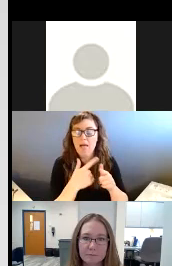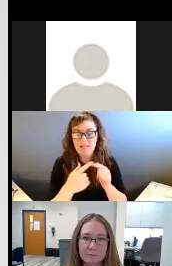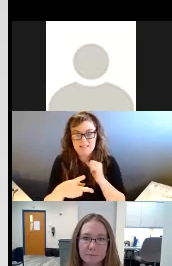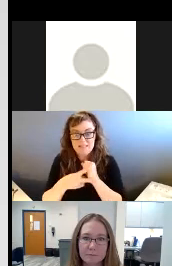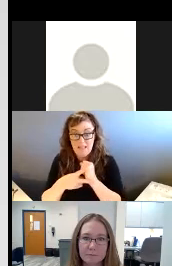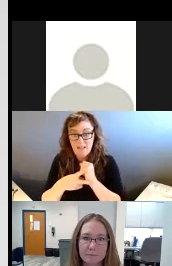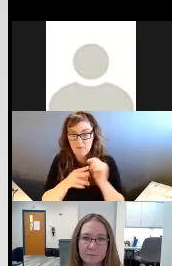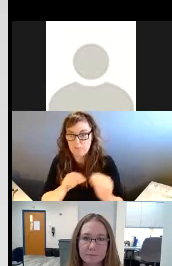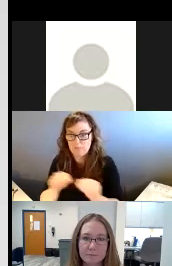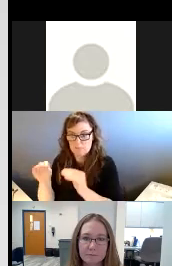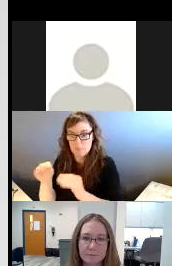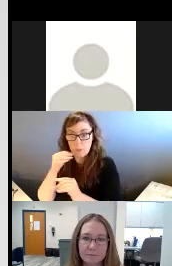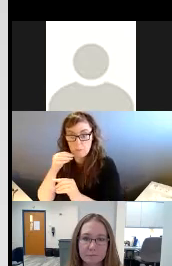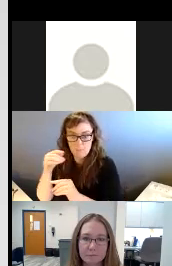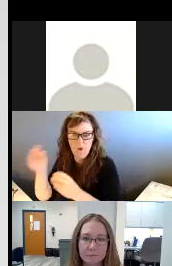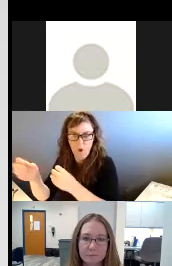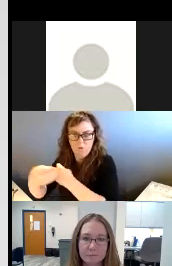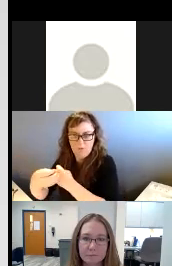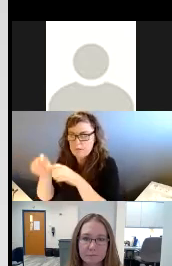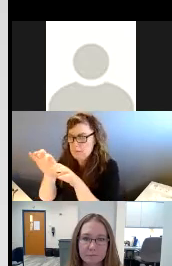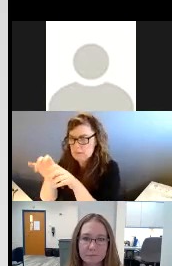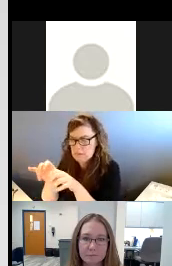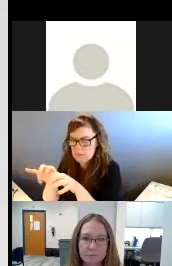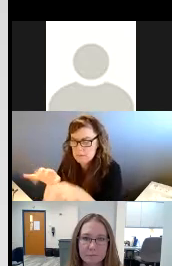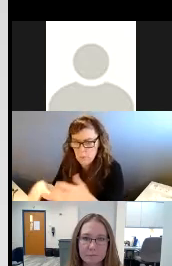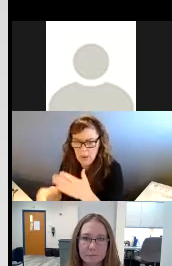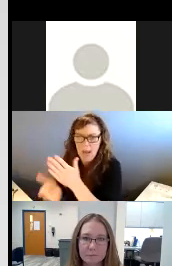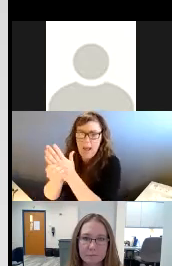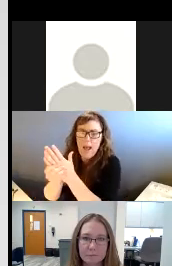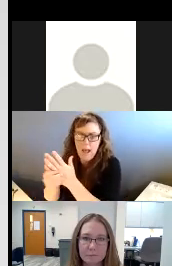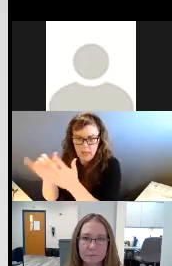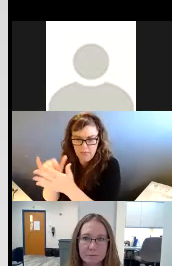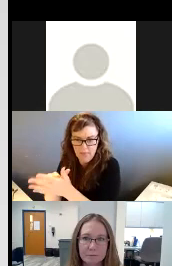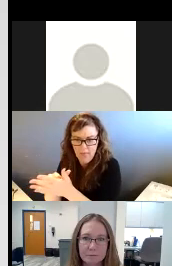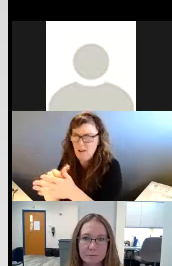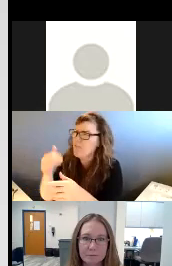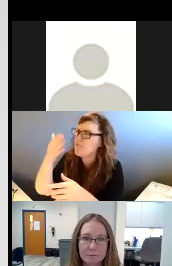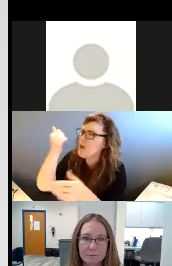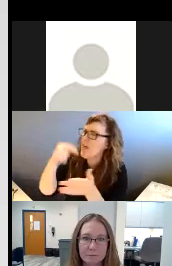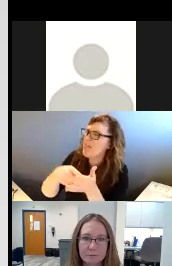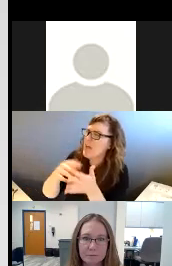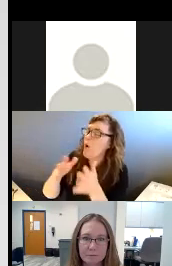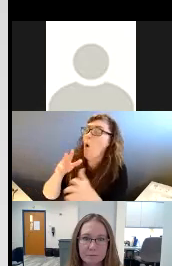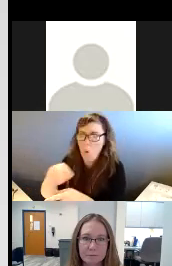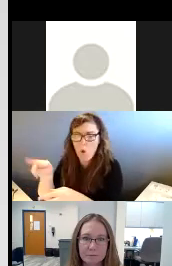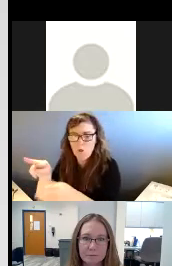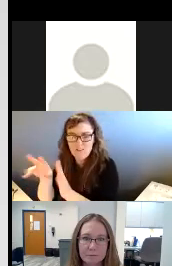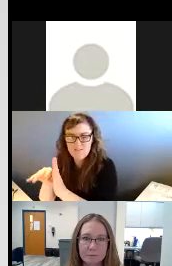VIRTUAL TOUR, AND ADD THAT TO MAKE THEIR WRITE-UP REALLY INDIVIDUALIZED. WE HAVE TO MAKE SURE THAT OUR PLATFORM ALLOWS FOR